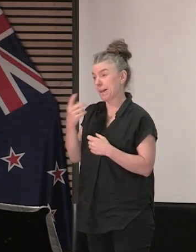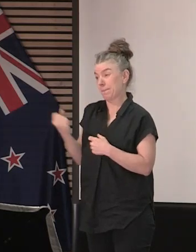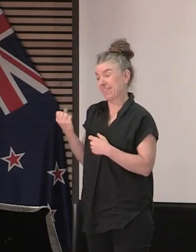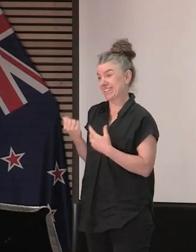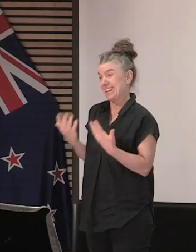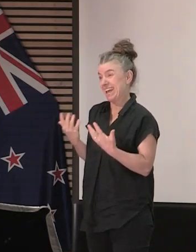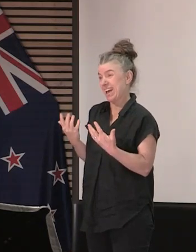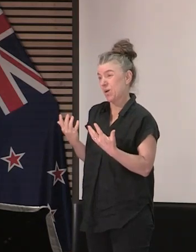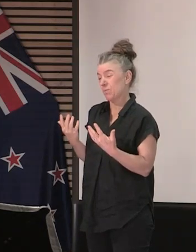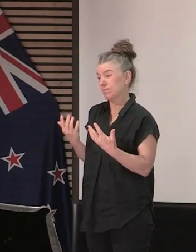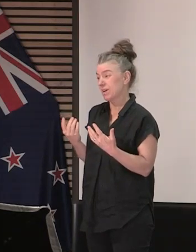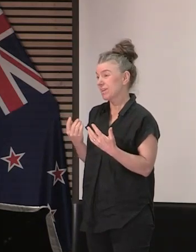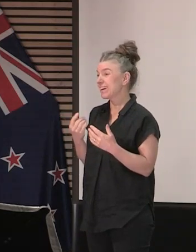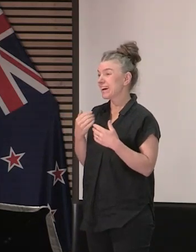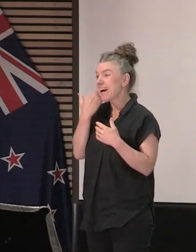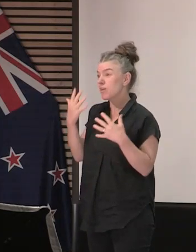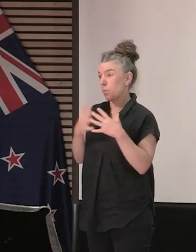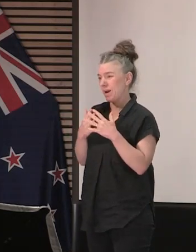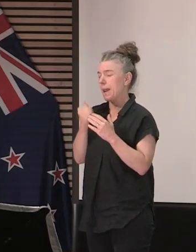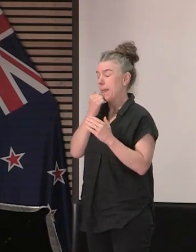that numberincreased by another 10,000.